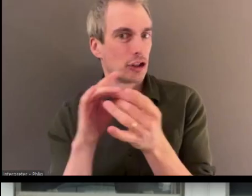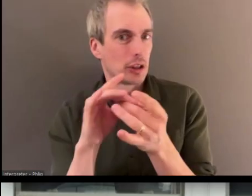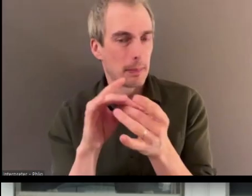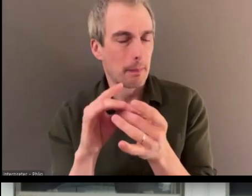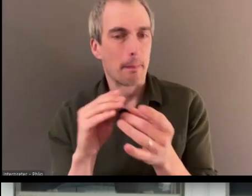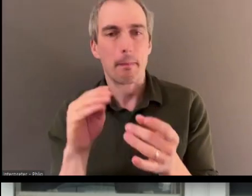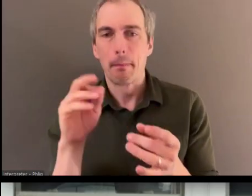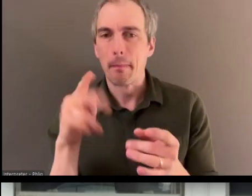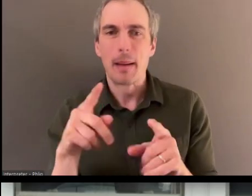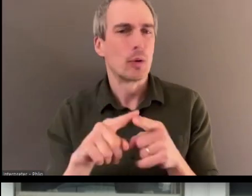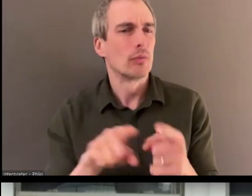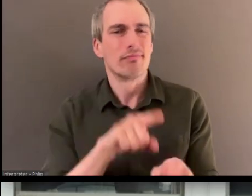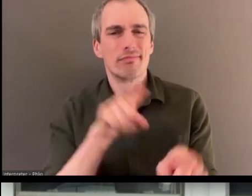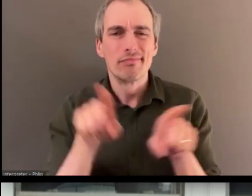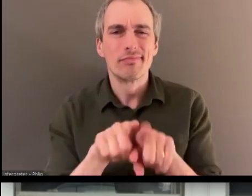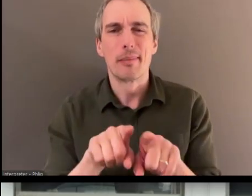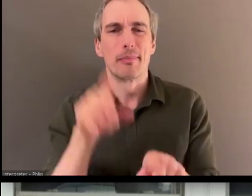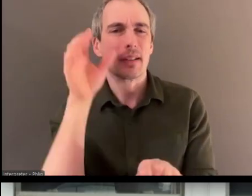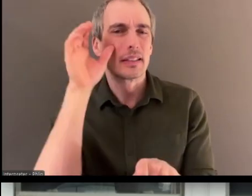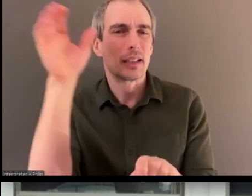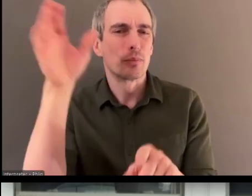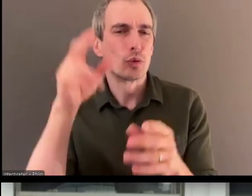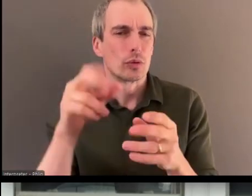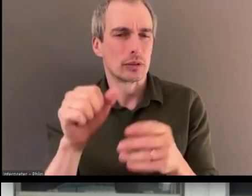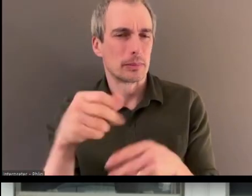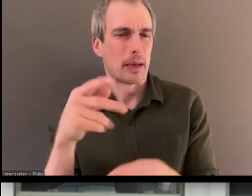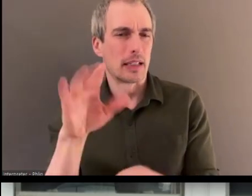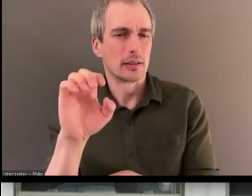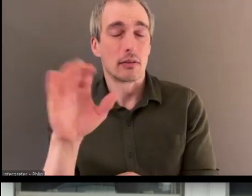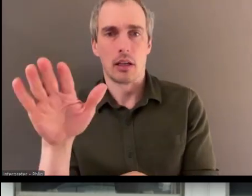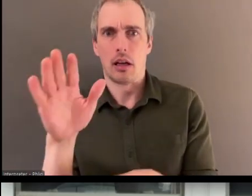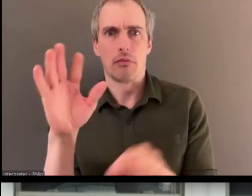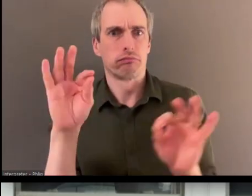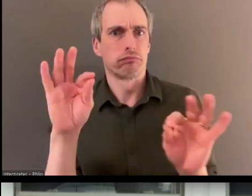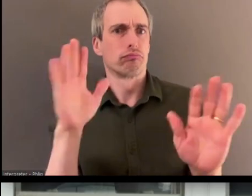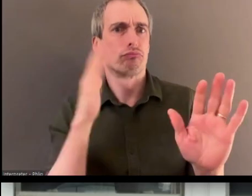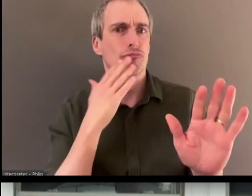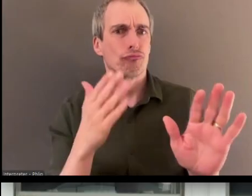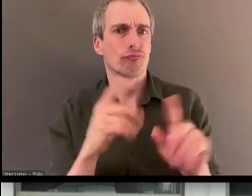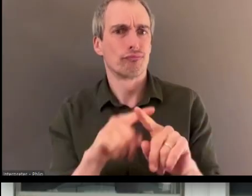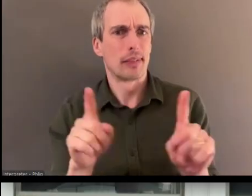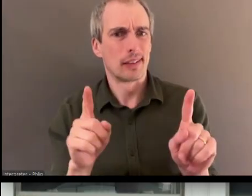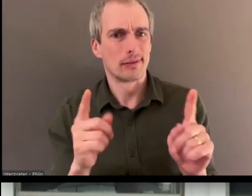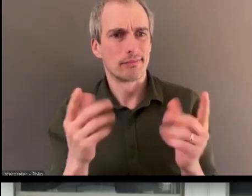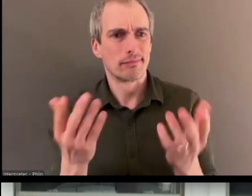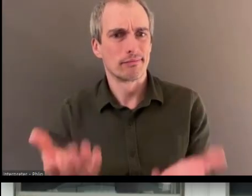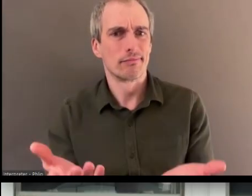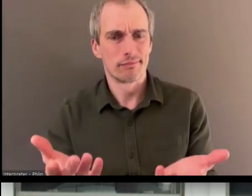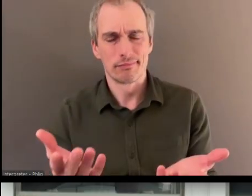That's all well and good, but I'm sure all of us here have experienced AI going off the rails.